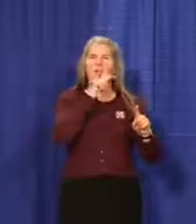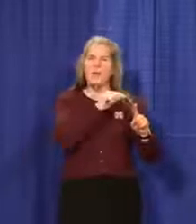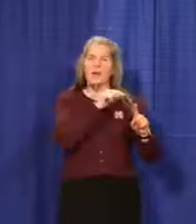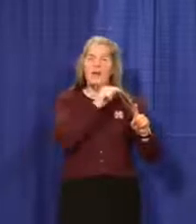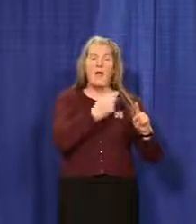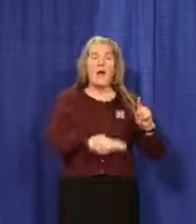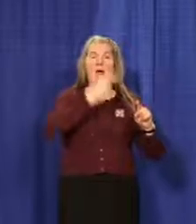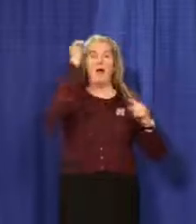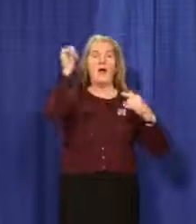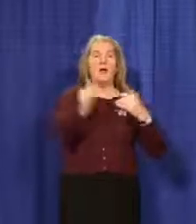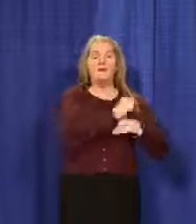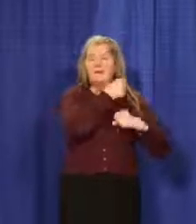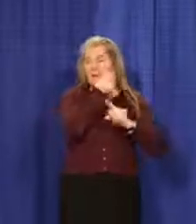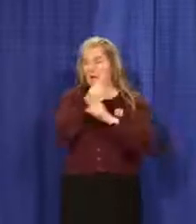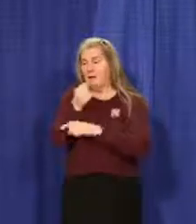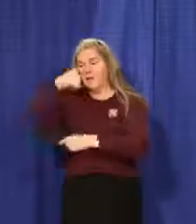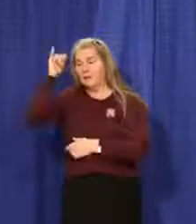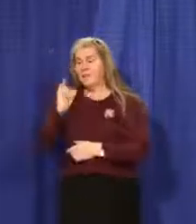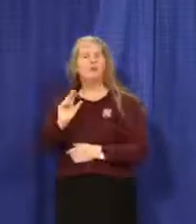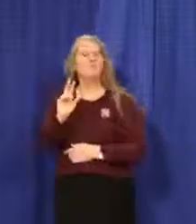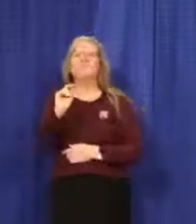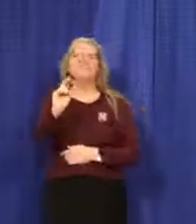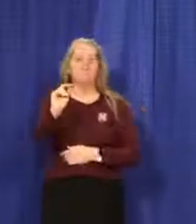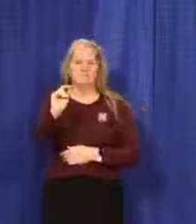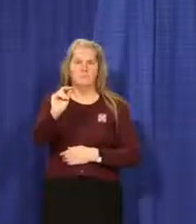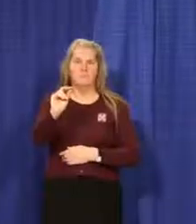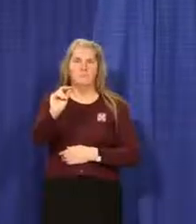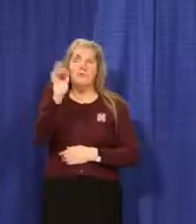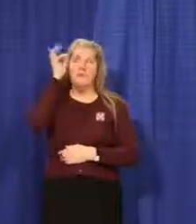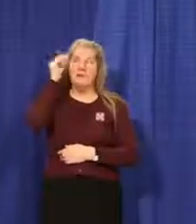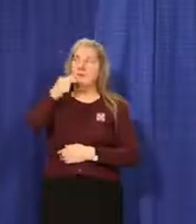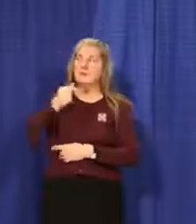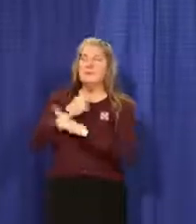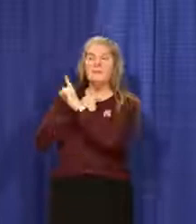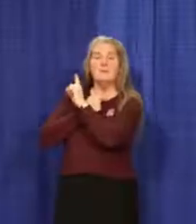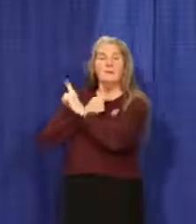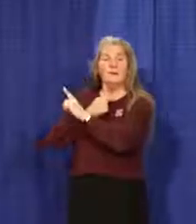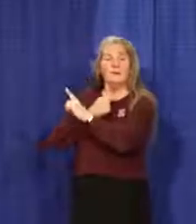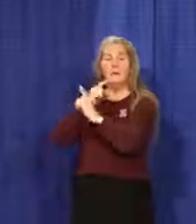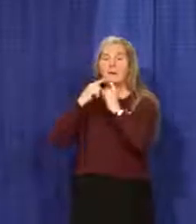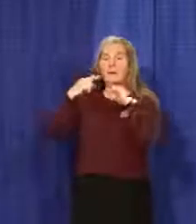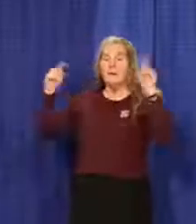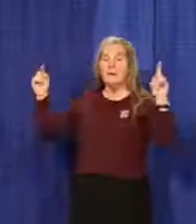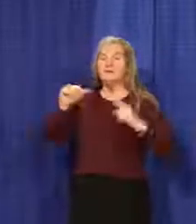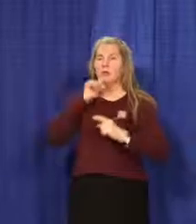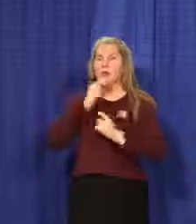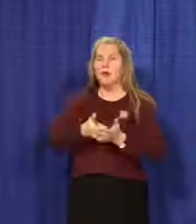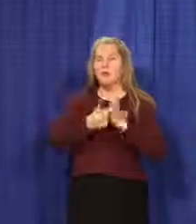increased the risk to Yukoners. This week, the federal government announced that the